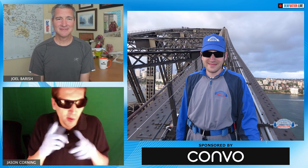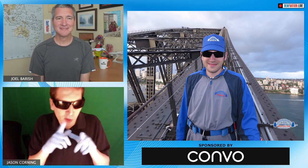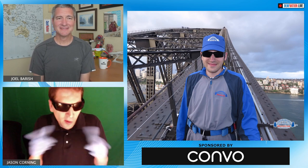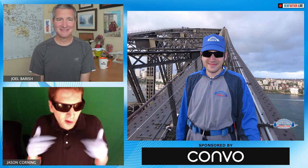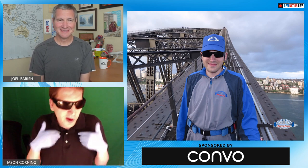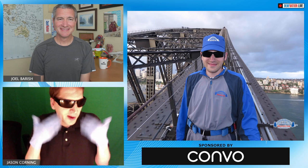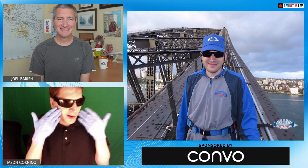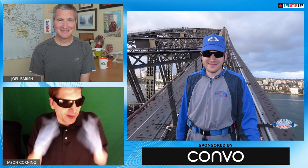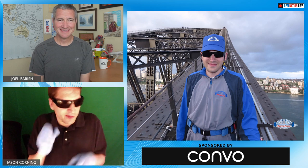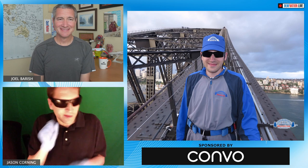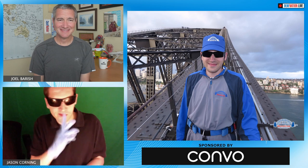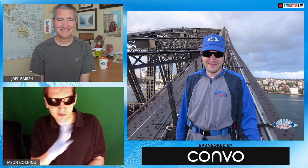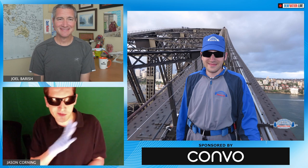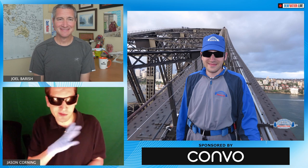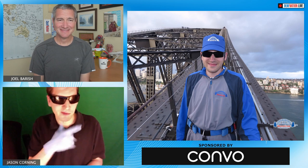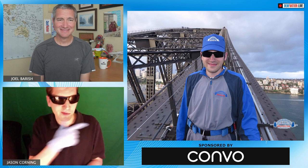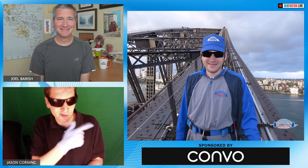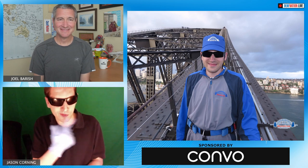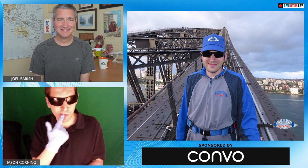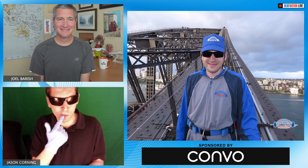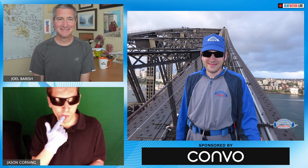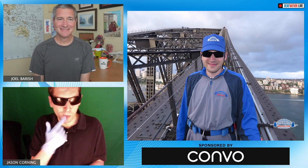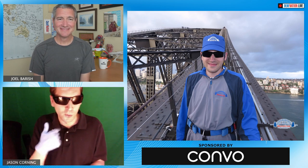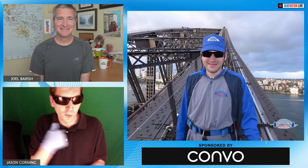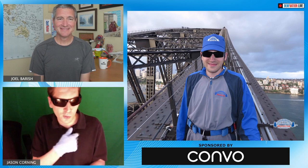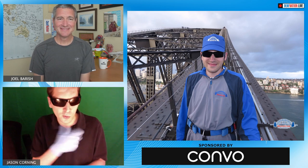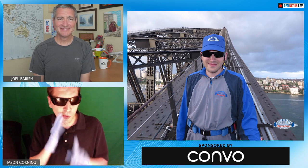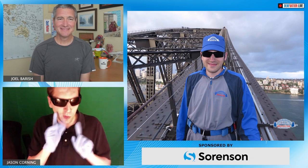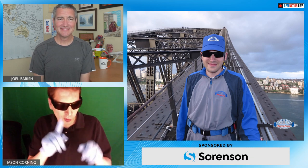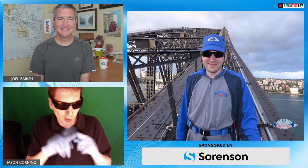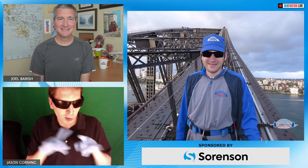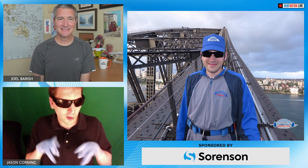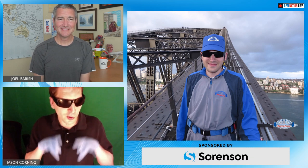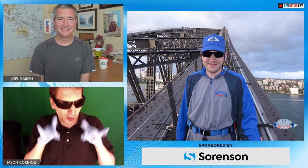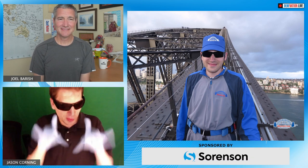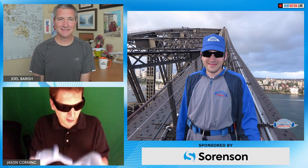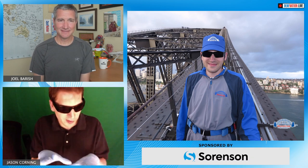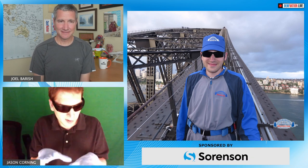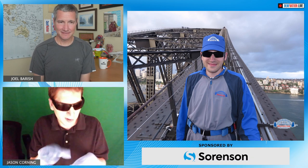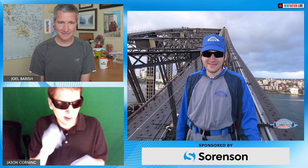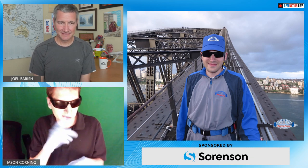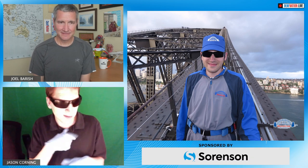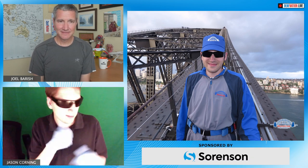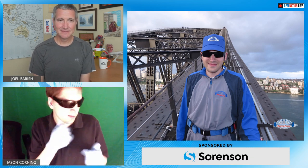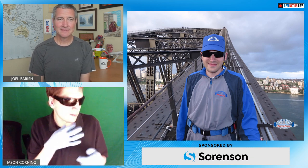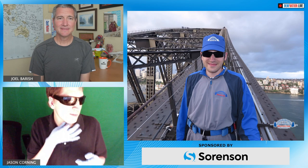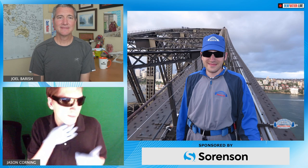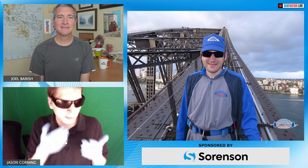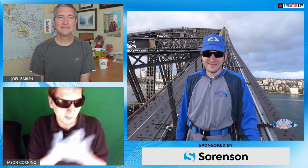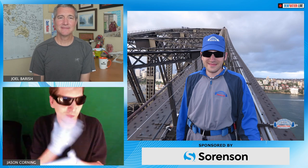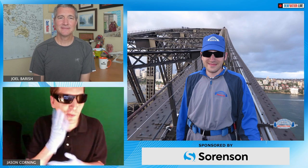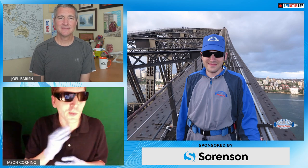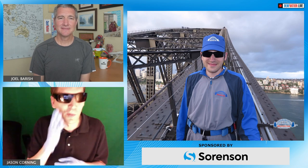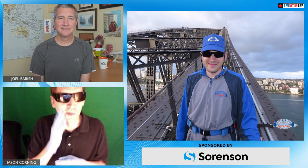My husband said we will go to Australia which is a new experience